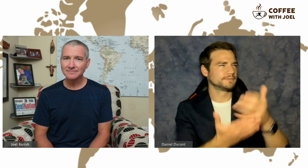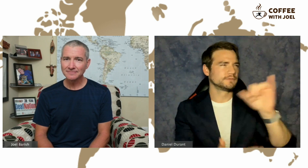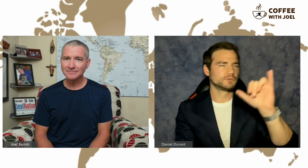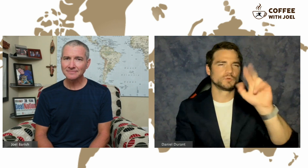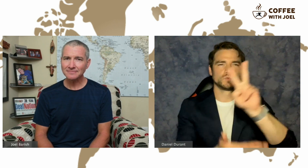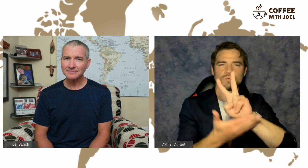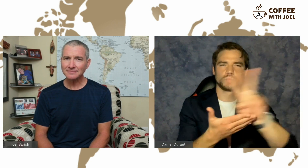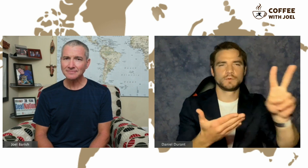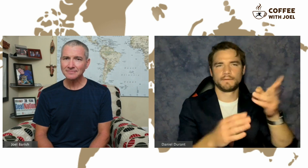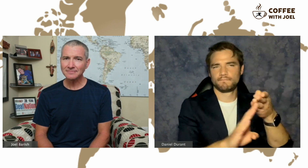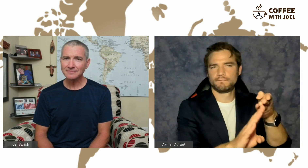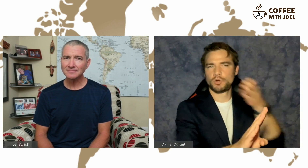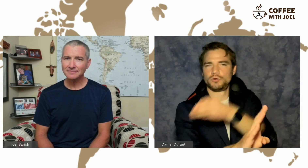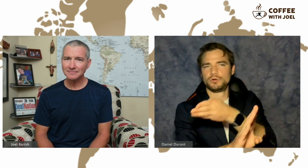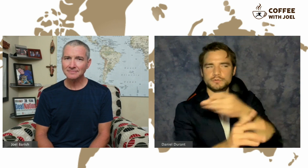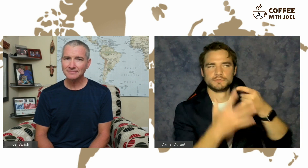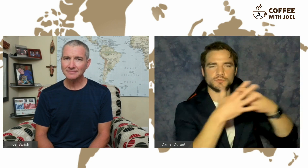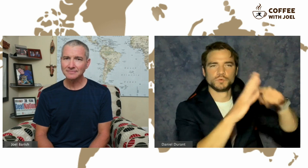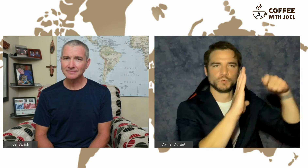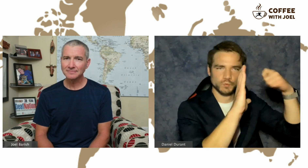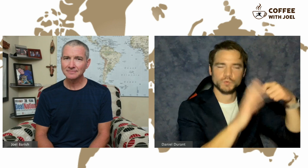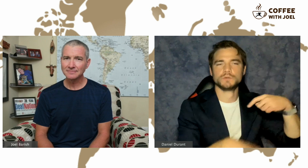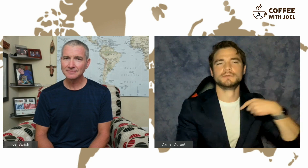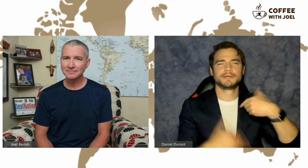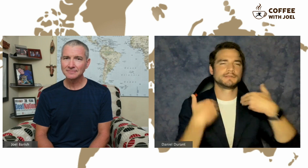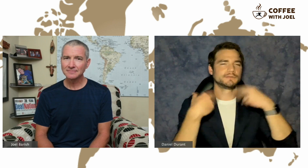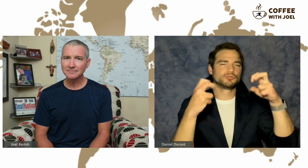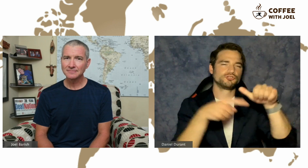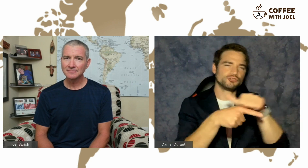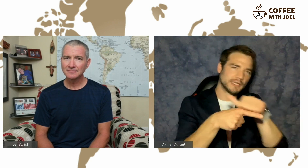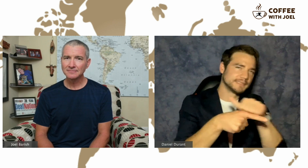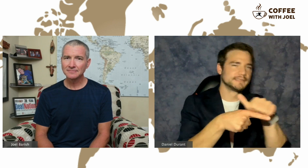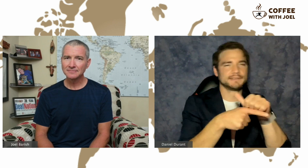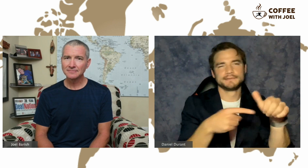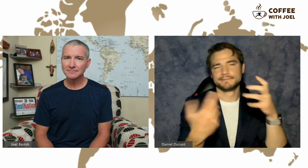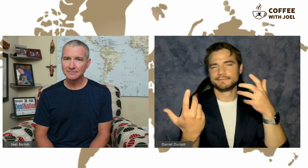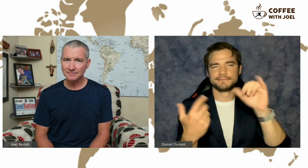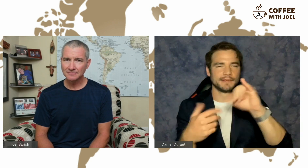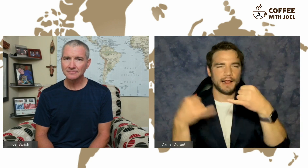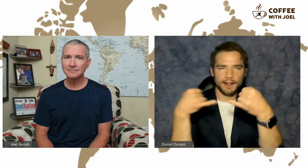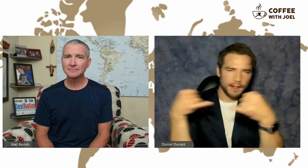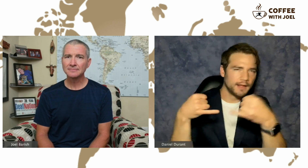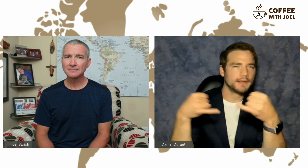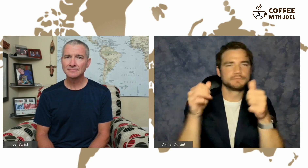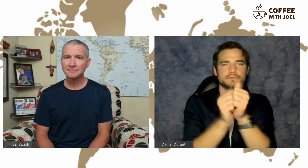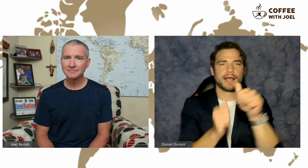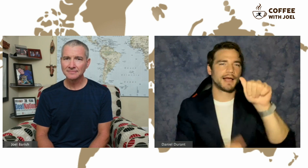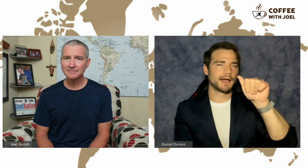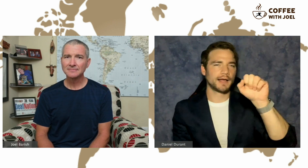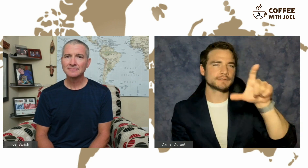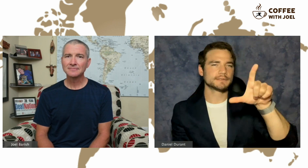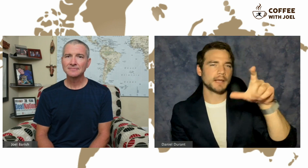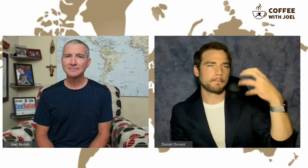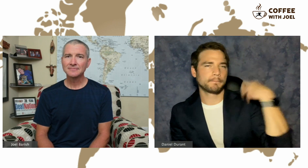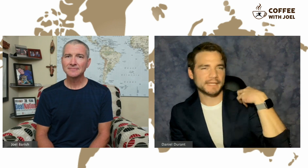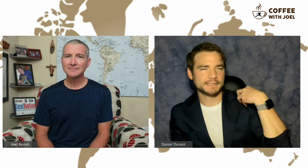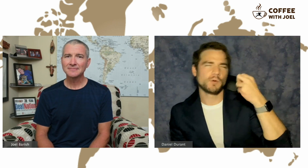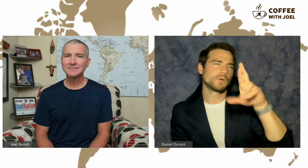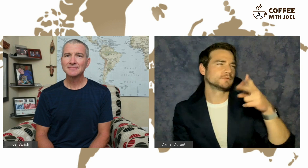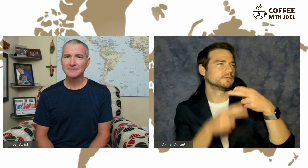I think we arrived like two weeks before we started shooting… We had training, like going over lines with ASL masters,